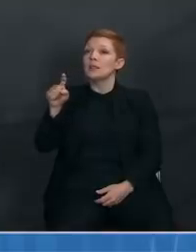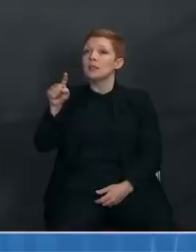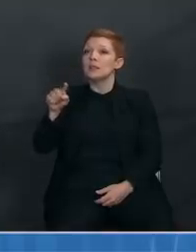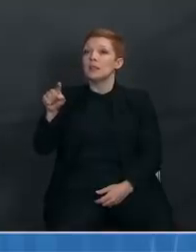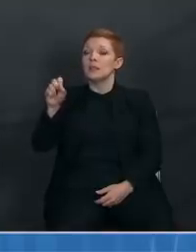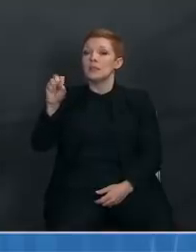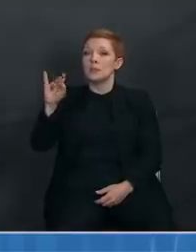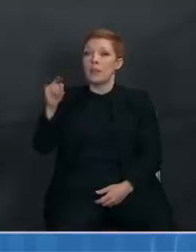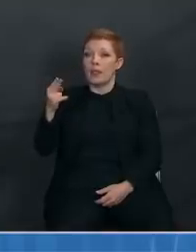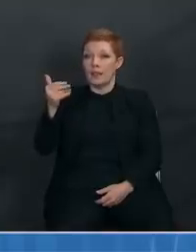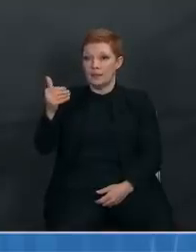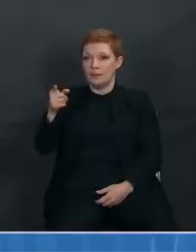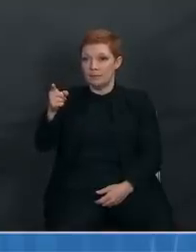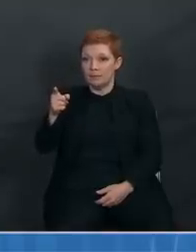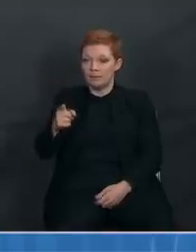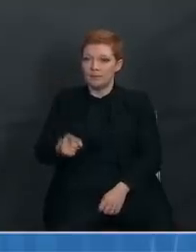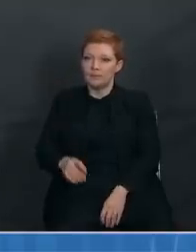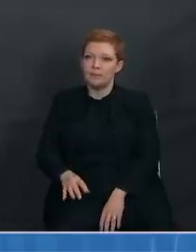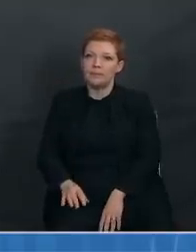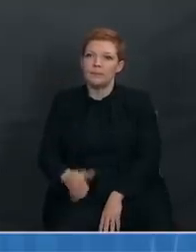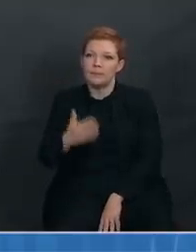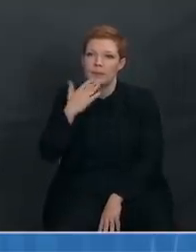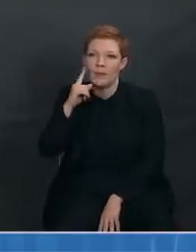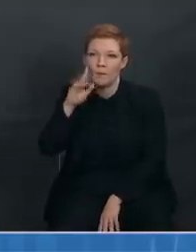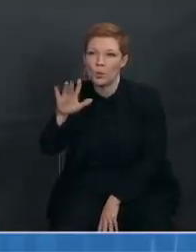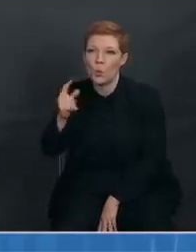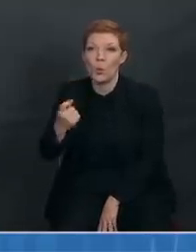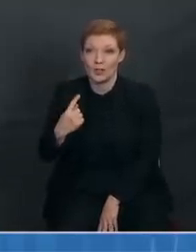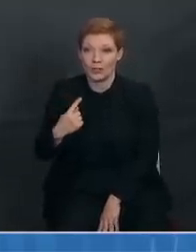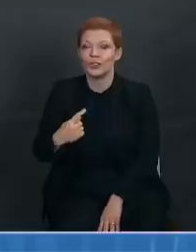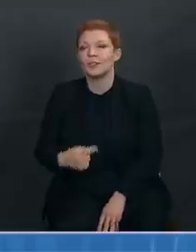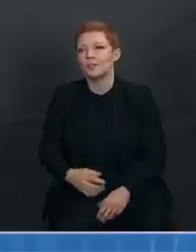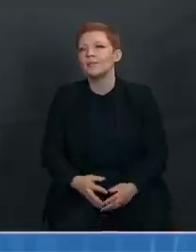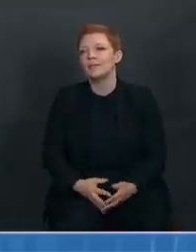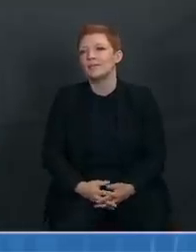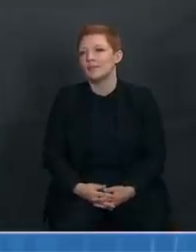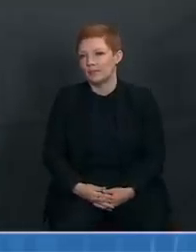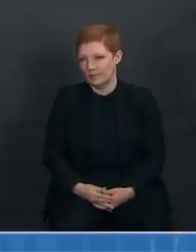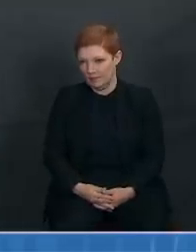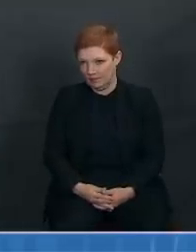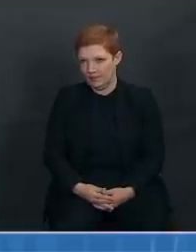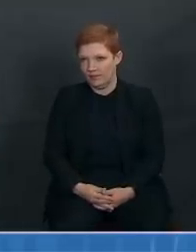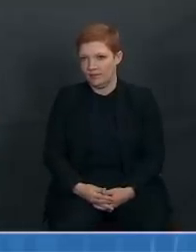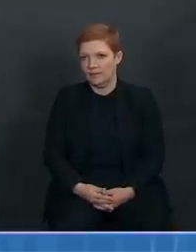Dr. Nunez-Smith: Well, thank you so much for the question. So, the data that I showed